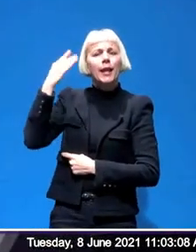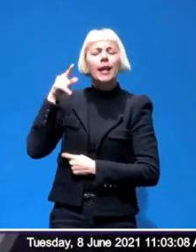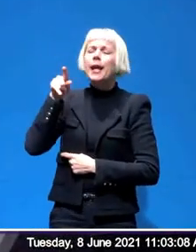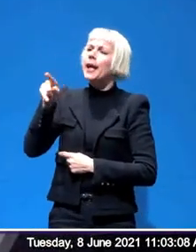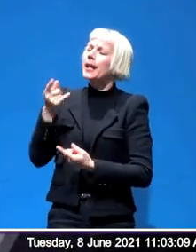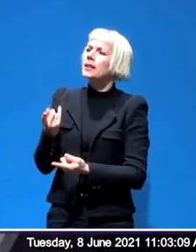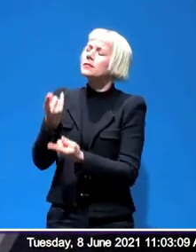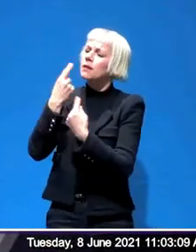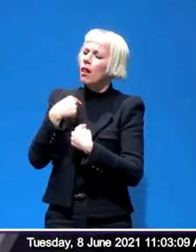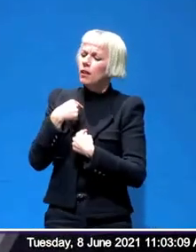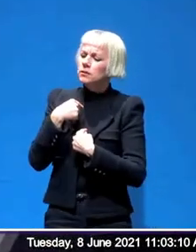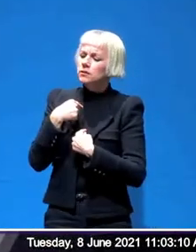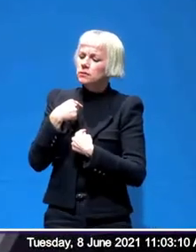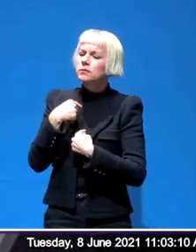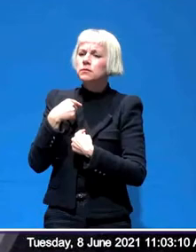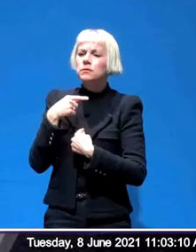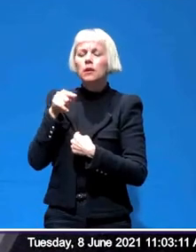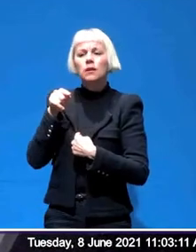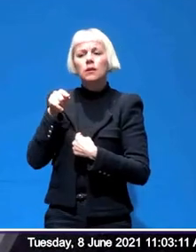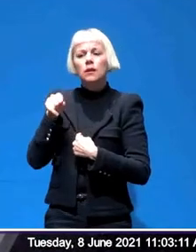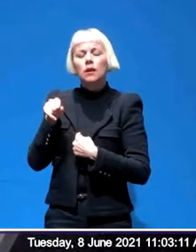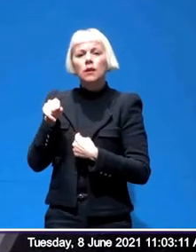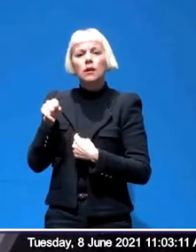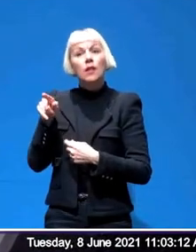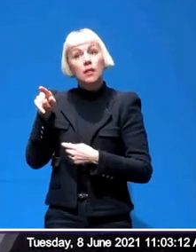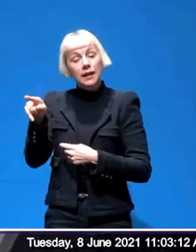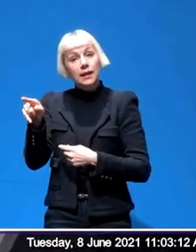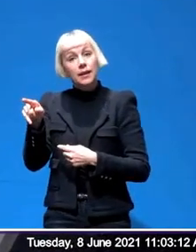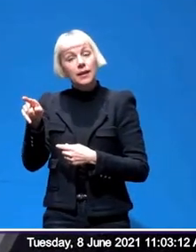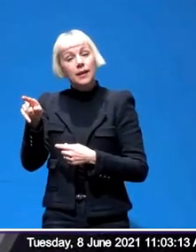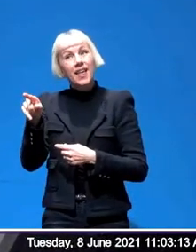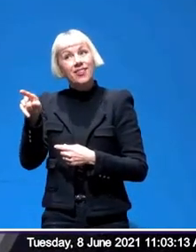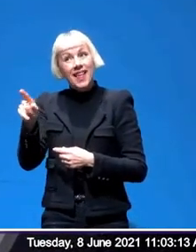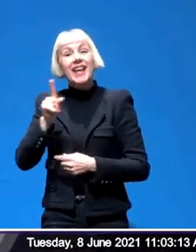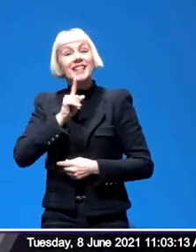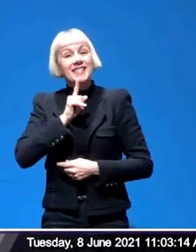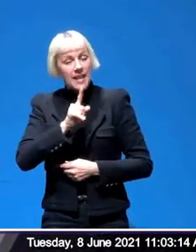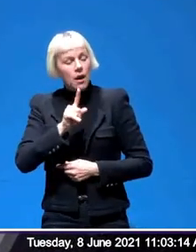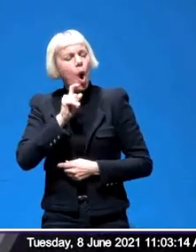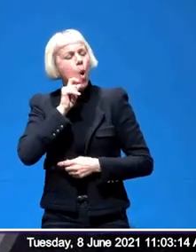that the meeting would --- that they would follow up after the police.